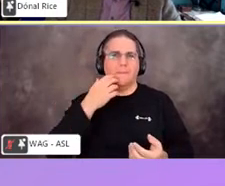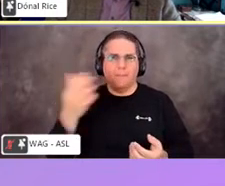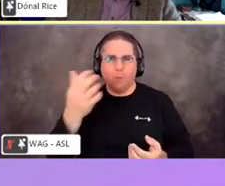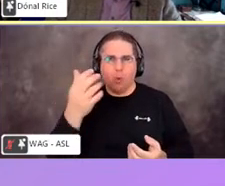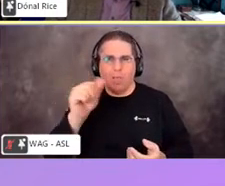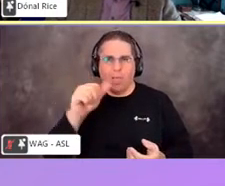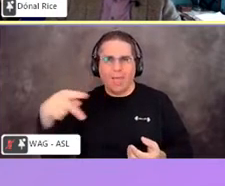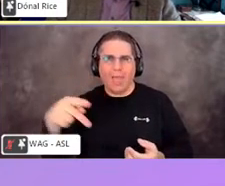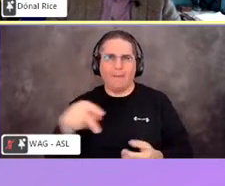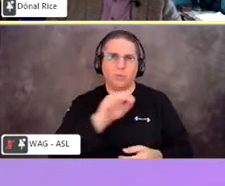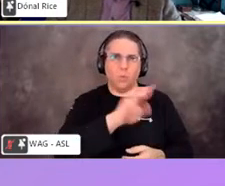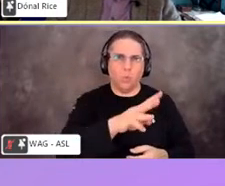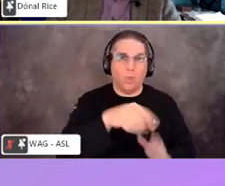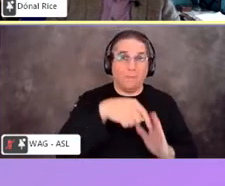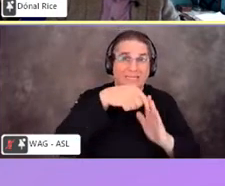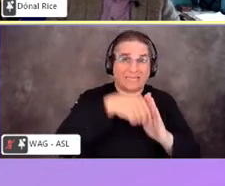year. In Ireland's case